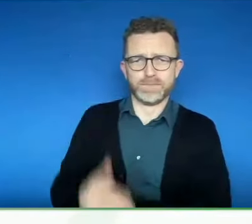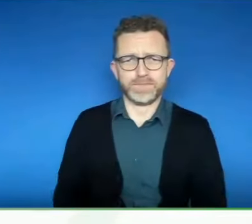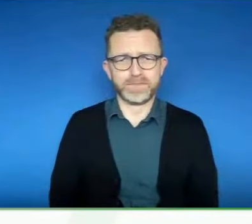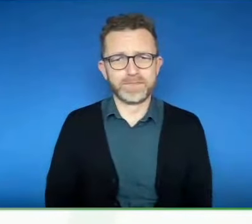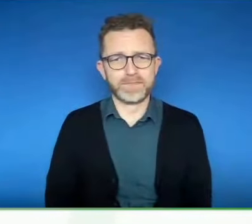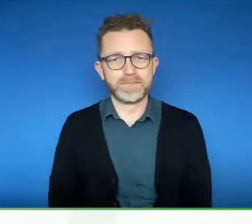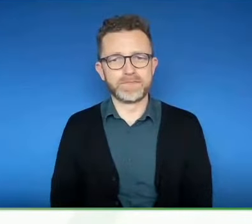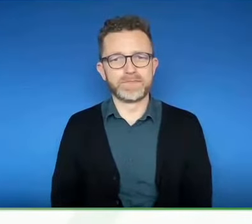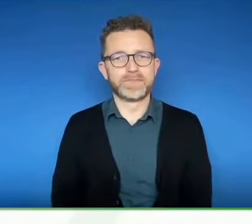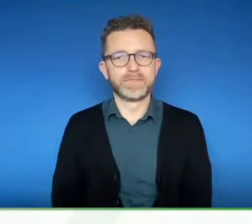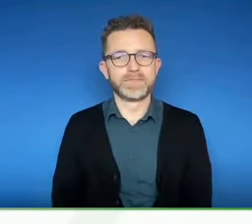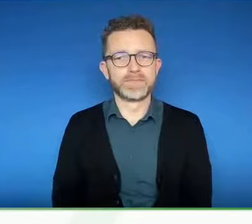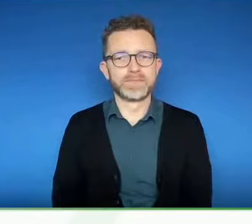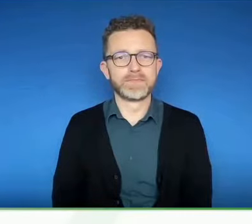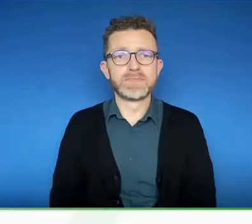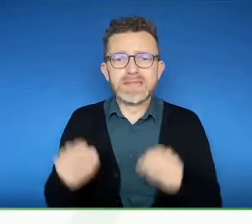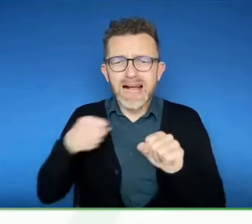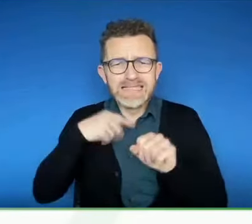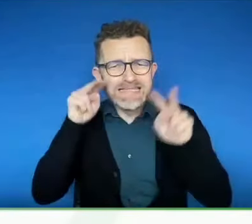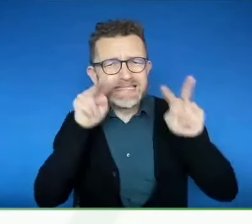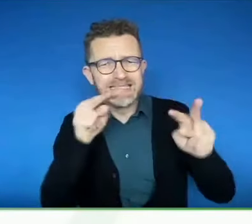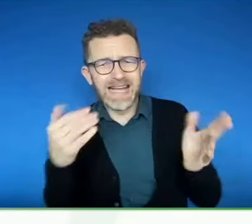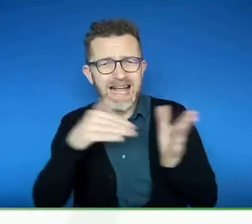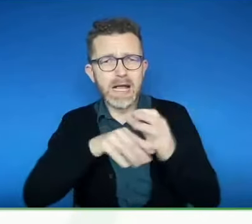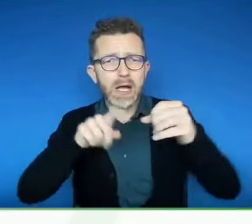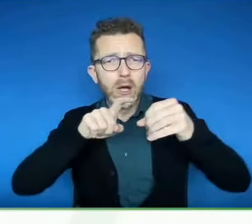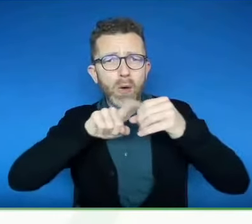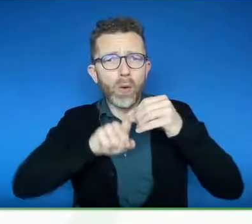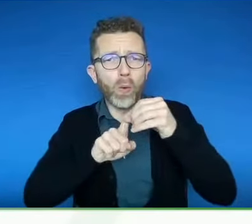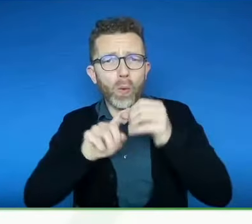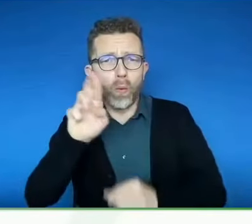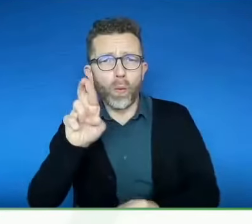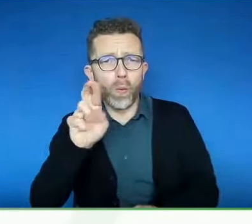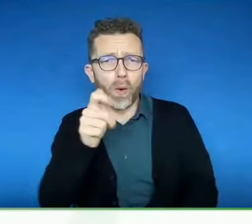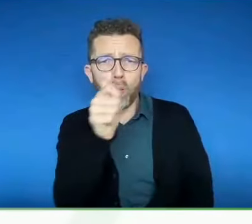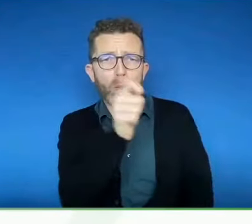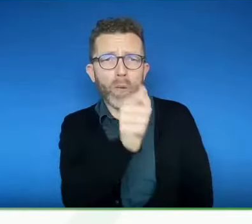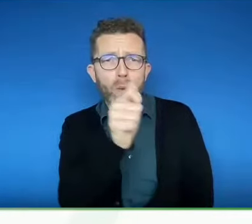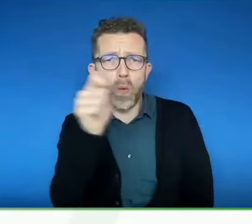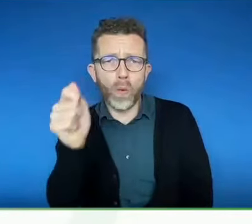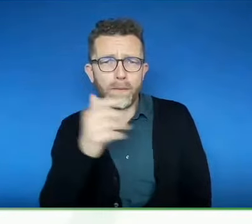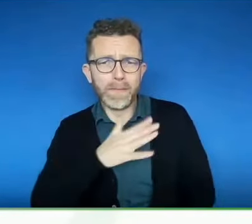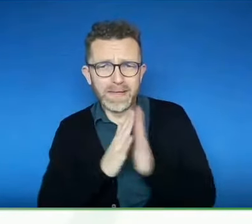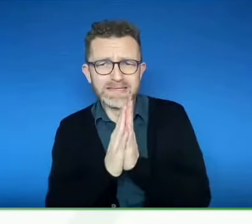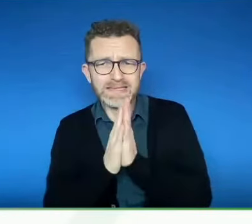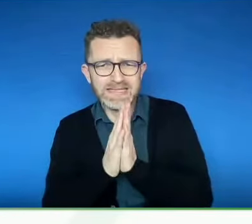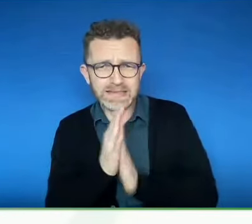OK… I think we see it on the screens. Perfect, for everyone who is interested for top thank you for